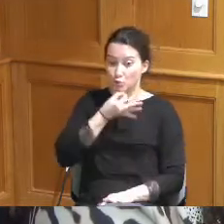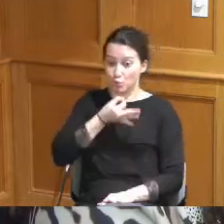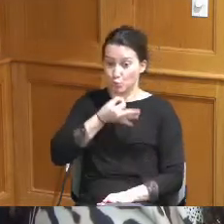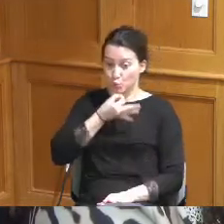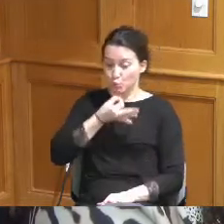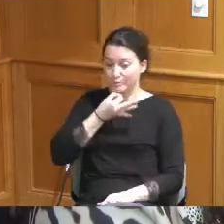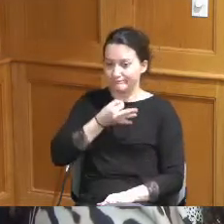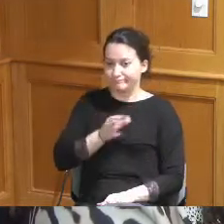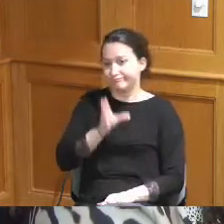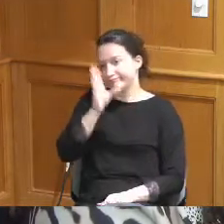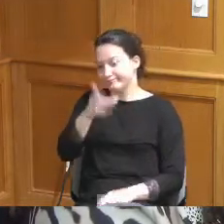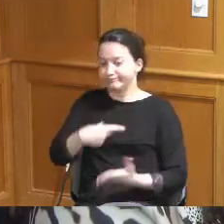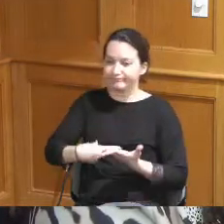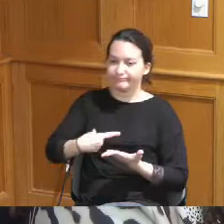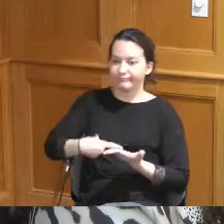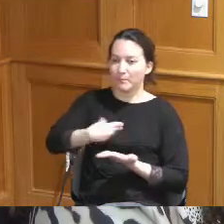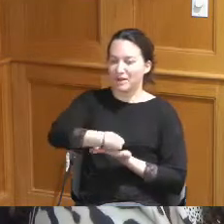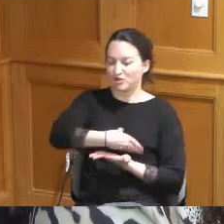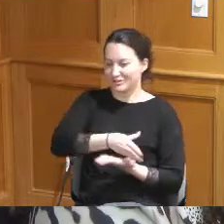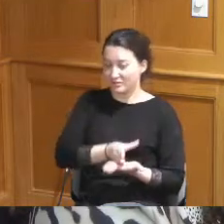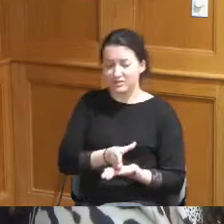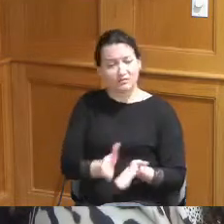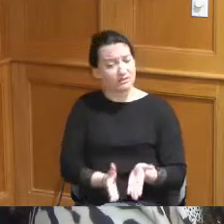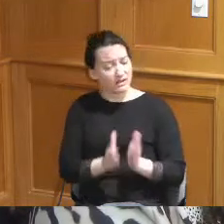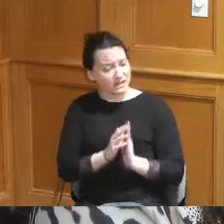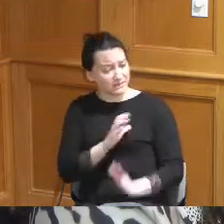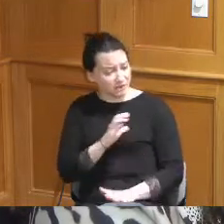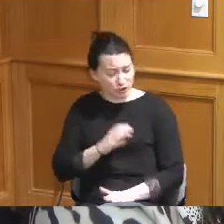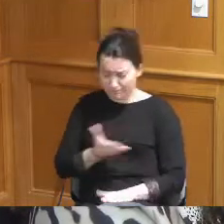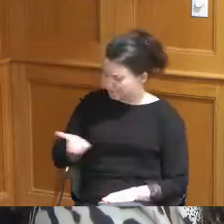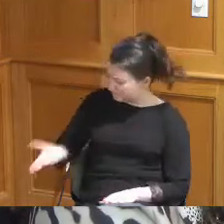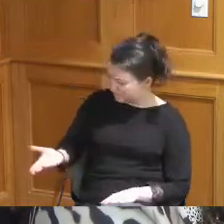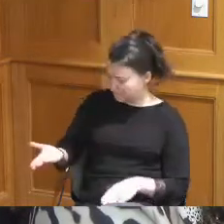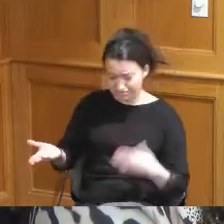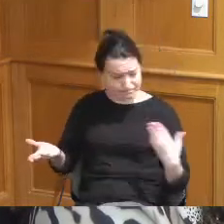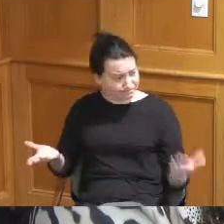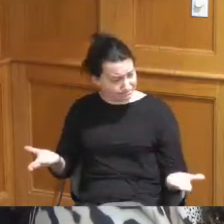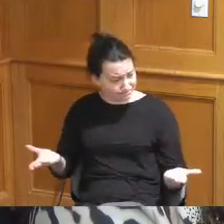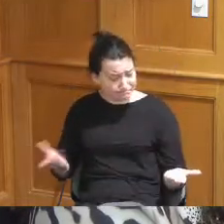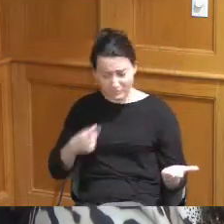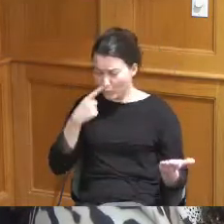we discuss our budget but I just wanted to ask my Commissioners if you can take a look at the